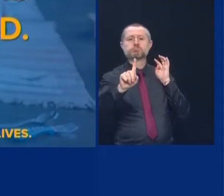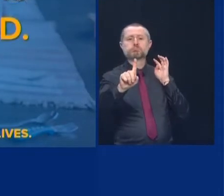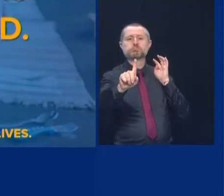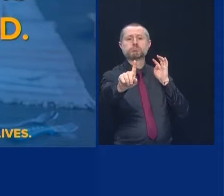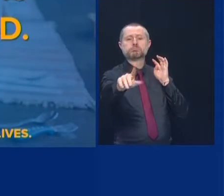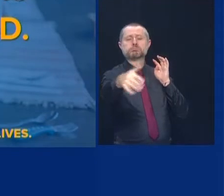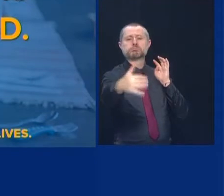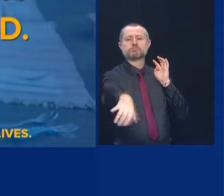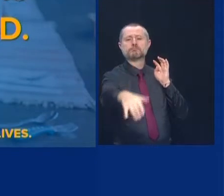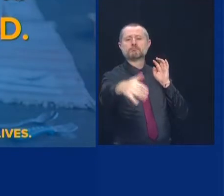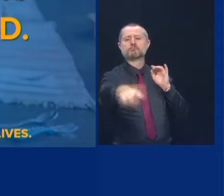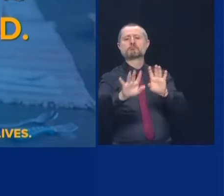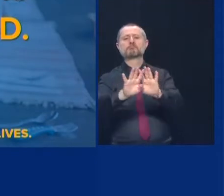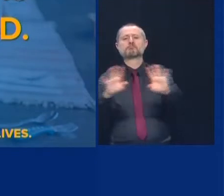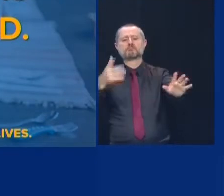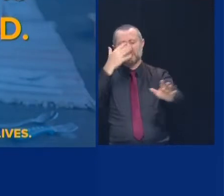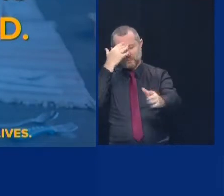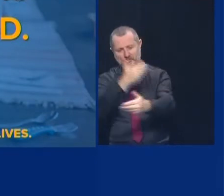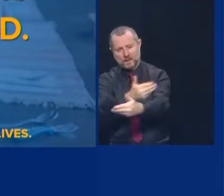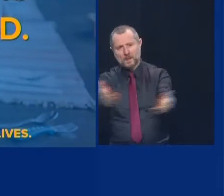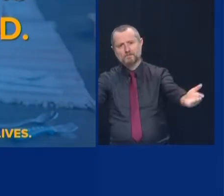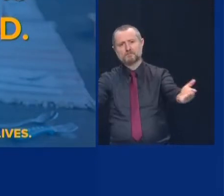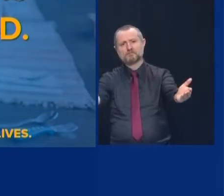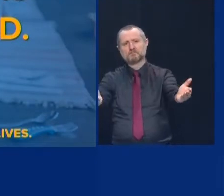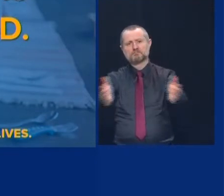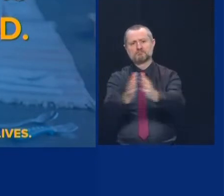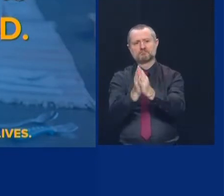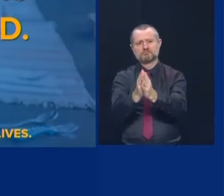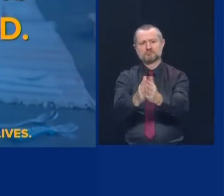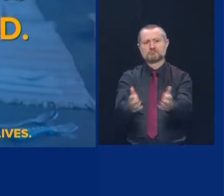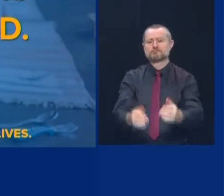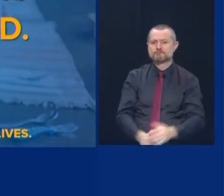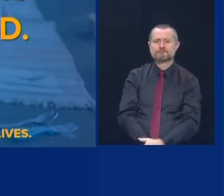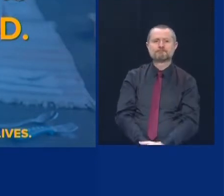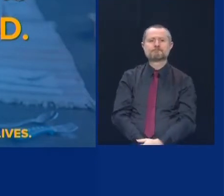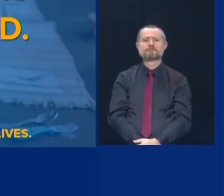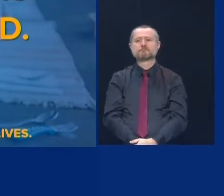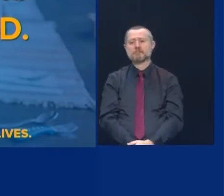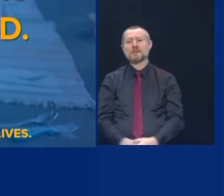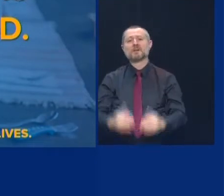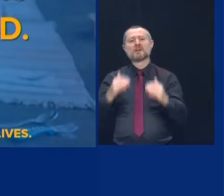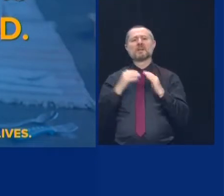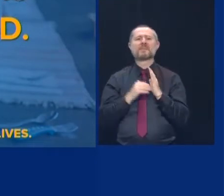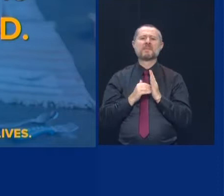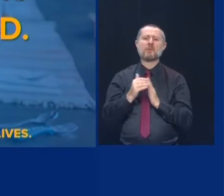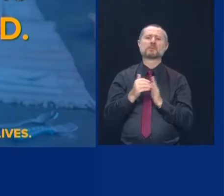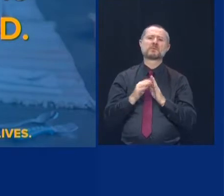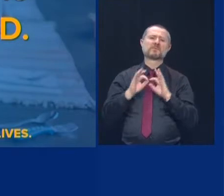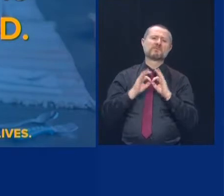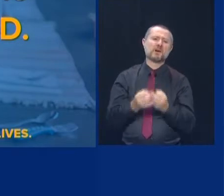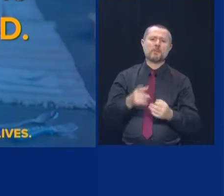TO LEAVE YOUR HOUSE SO EVERYBODY ELSE CAN STAY HOME. WHAT A BEAUTIFUL GESTURE.